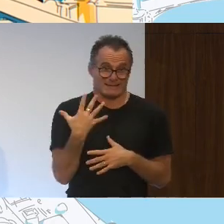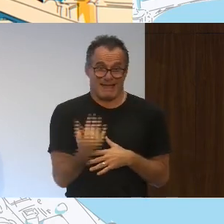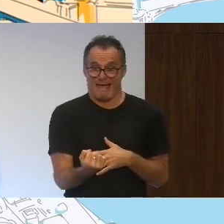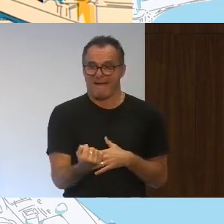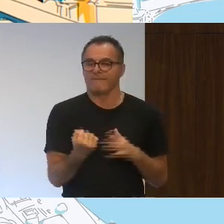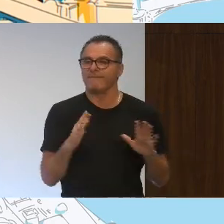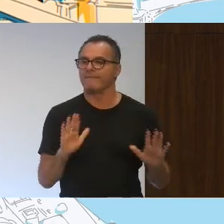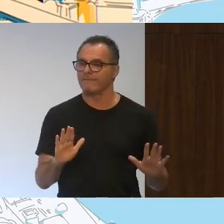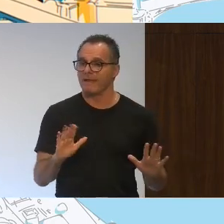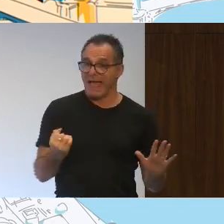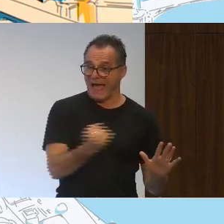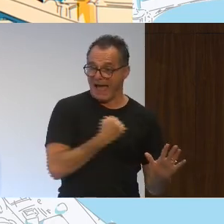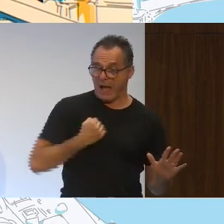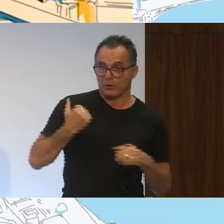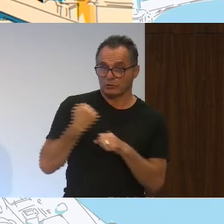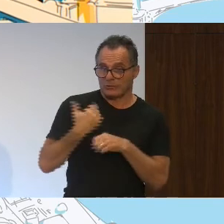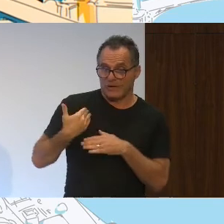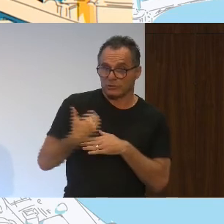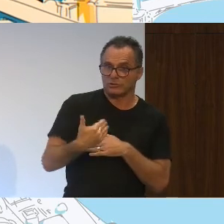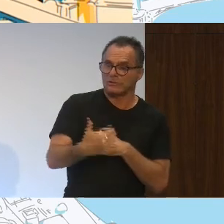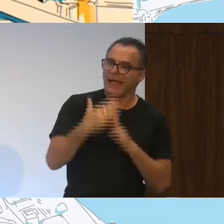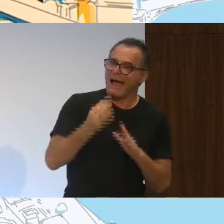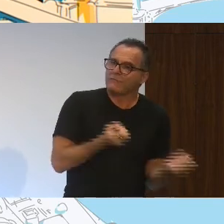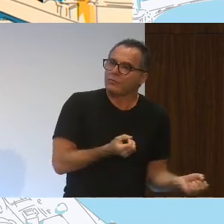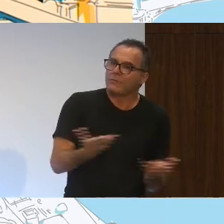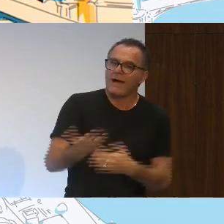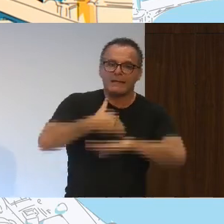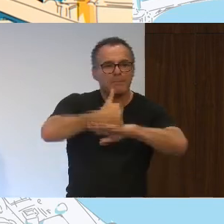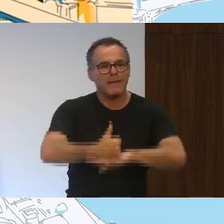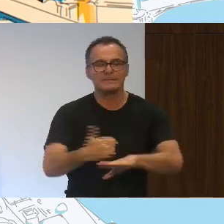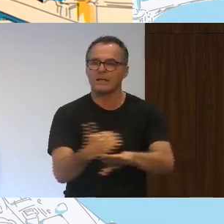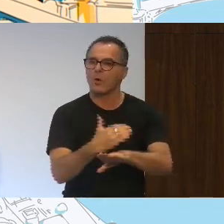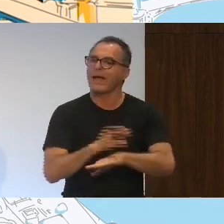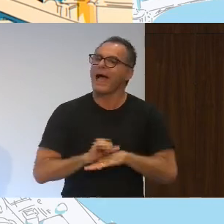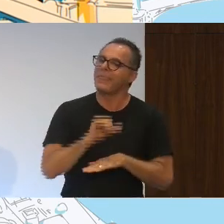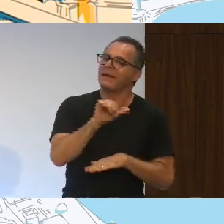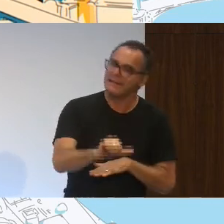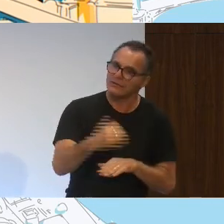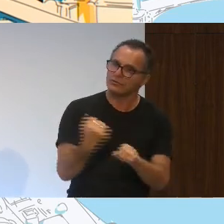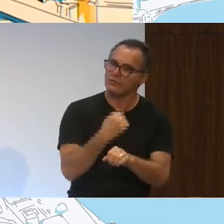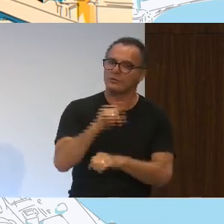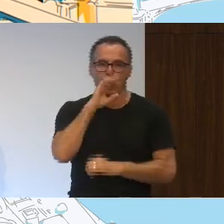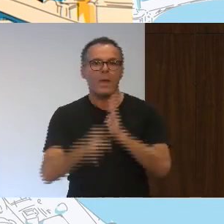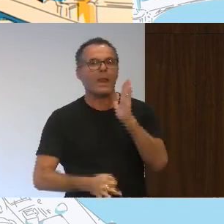it's our generation's obligation to at least be providing the groundwork for the next generation who will need these these other things.